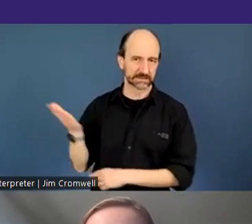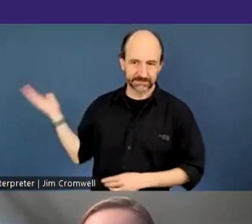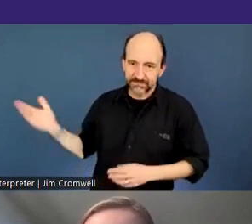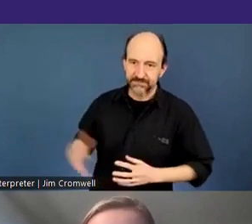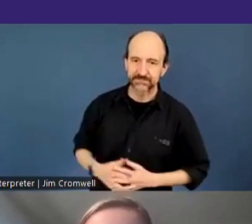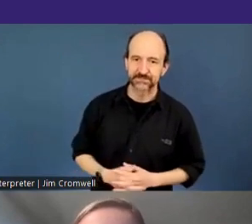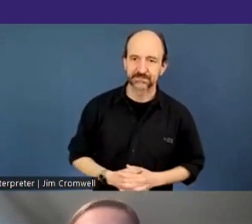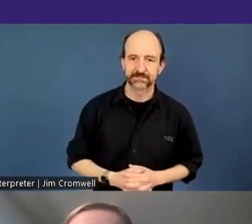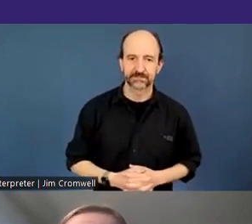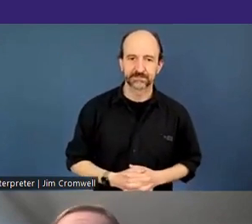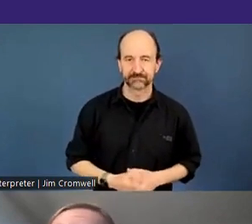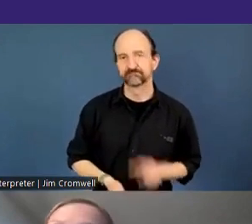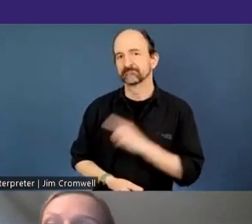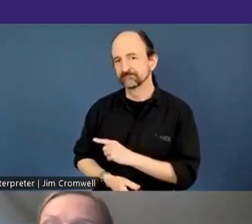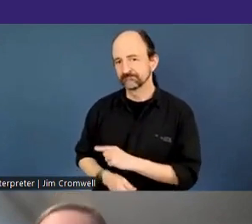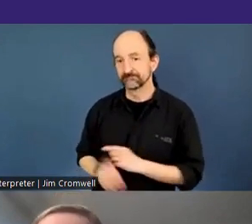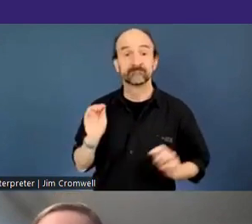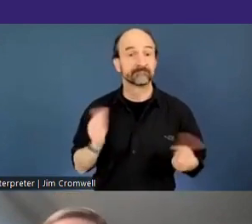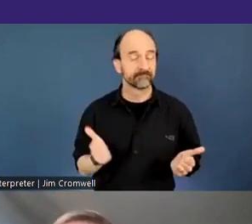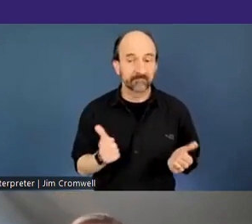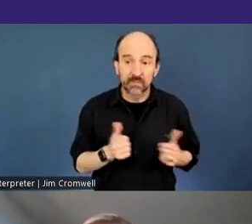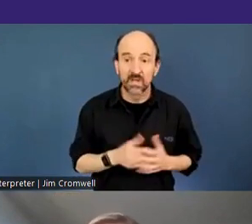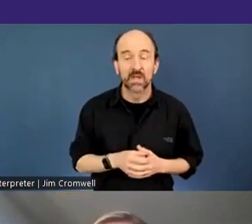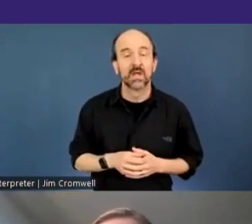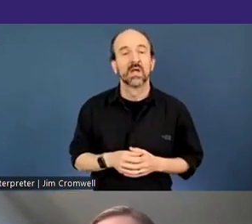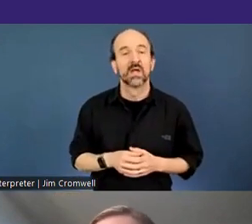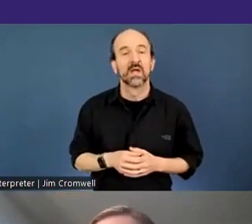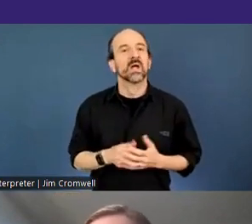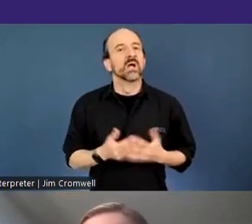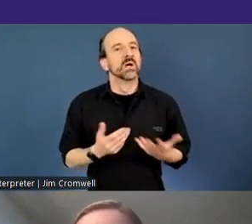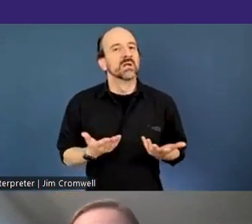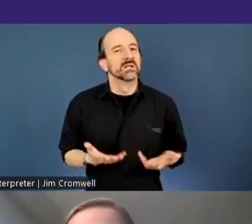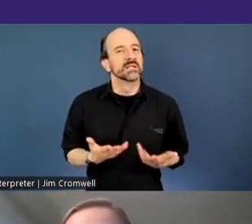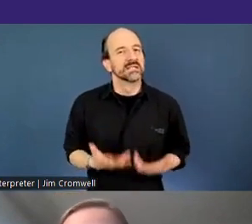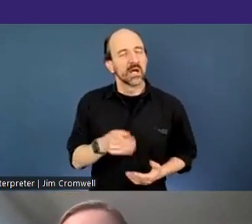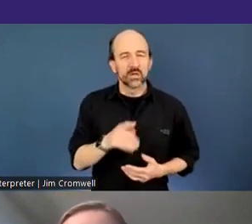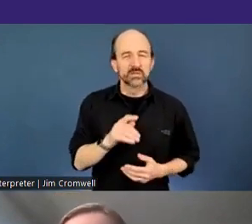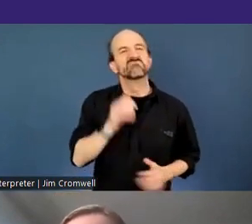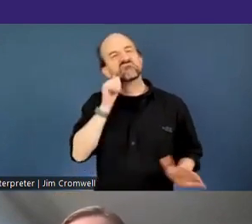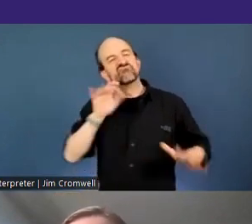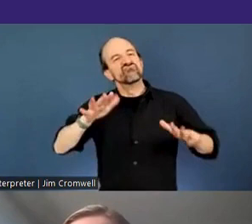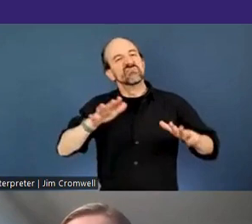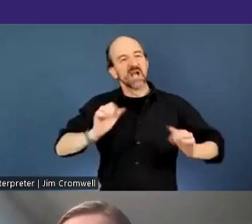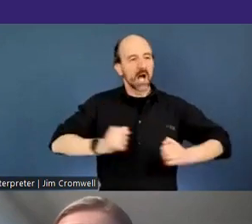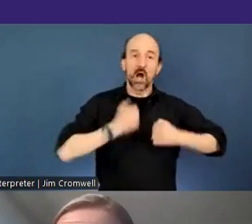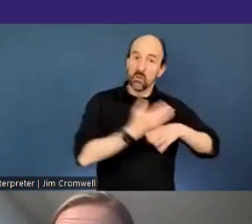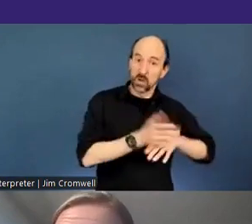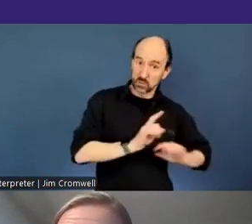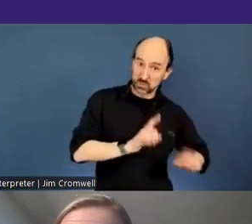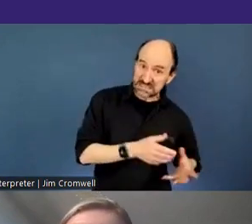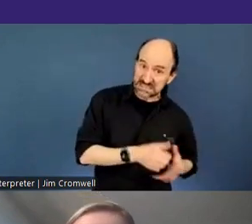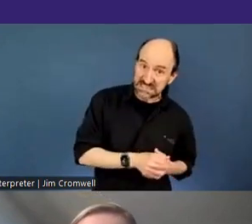Fantastic so now that you have a little bit of a grasp of the work we do and we have gotten to know you a little bit